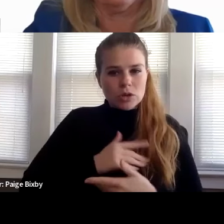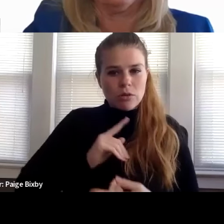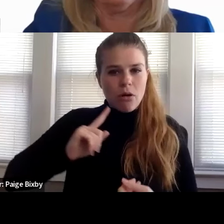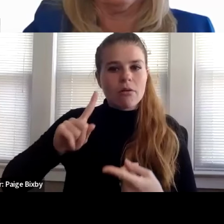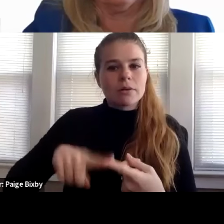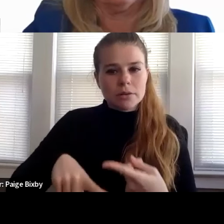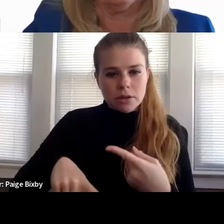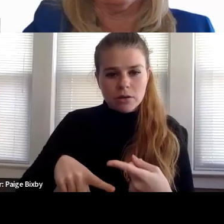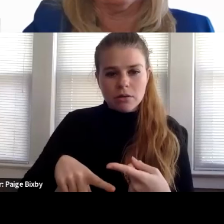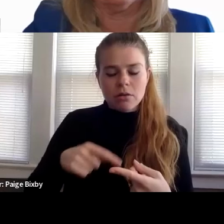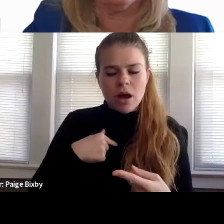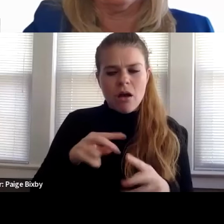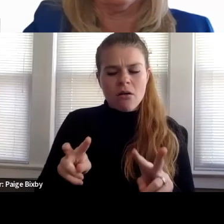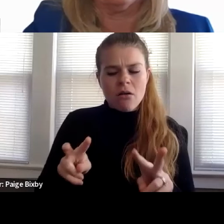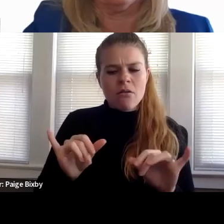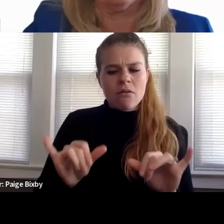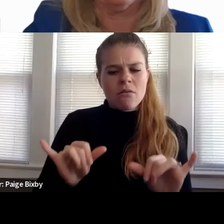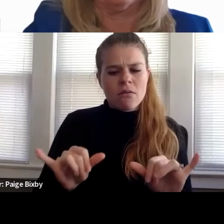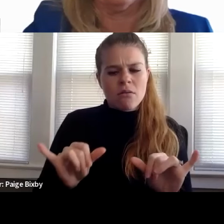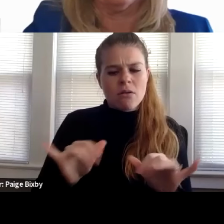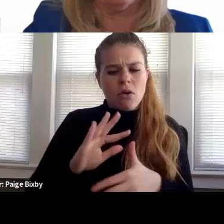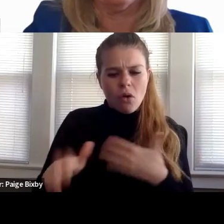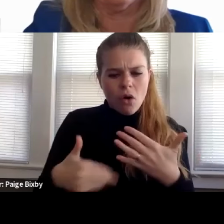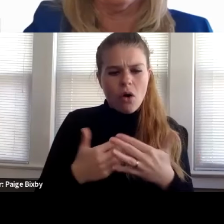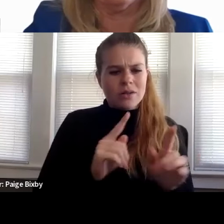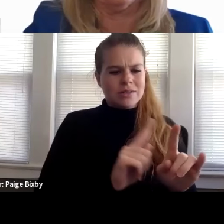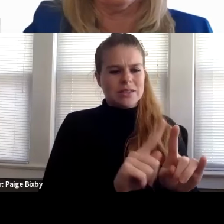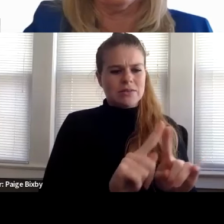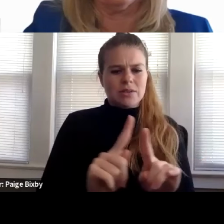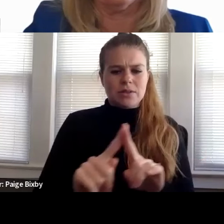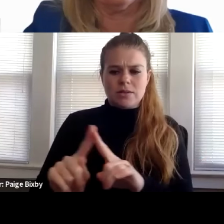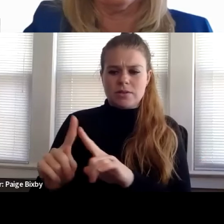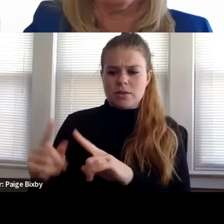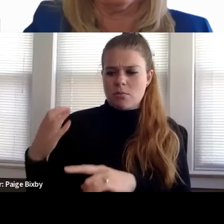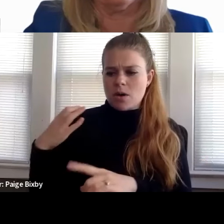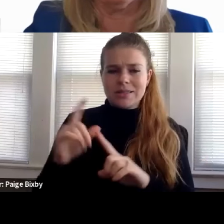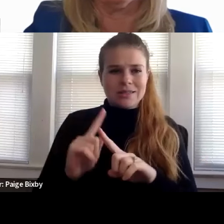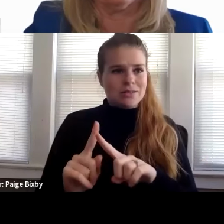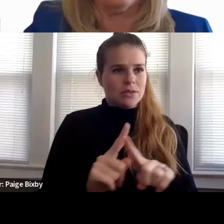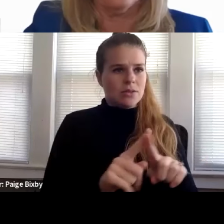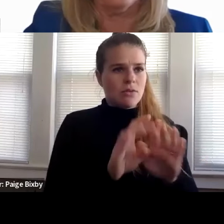It's like, wow, all these people have different bosses, they have different ethical guidelines, different responsibilities.